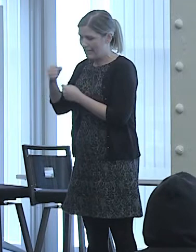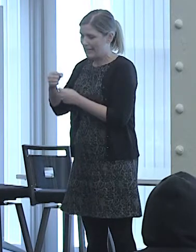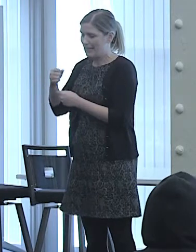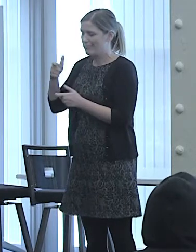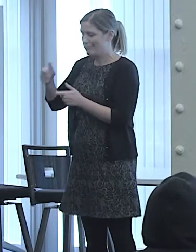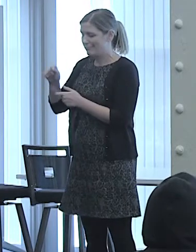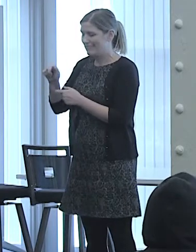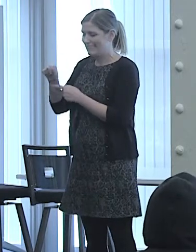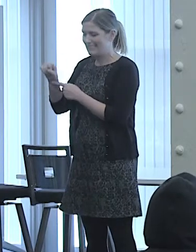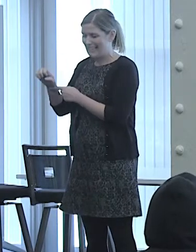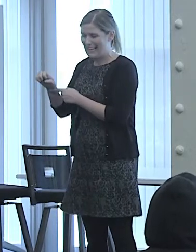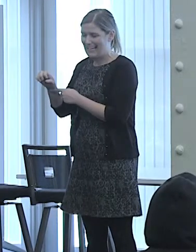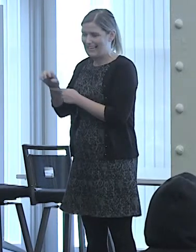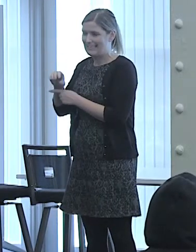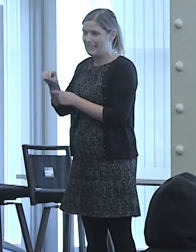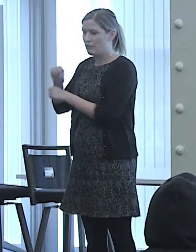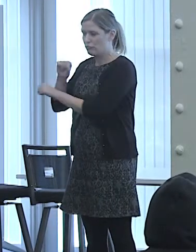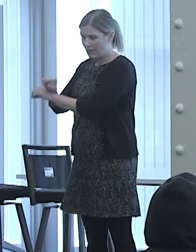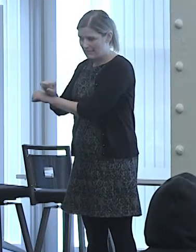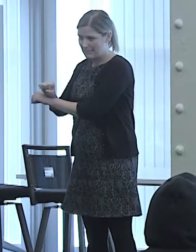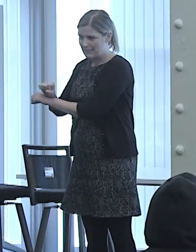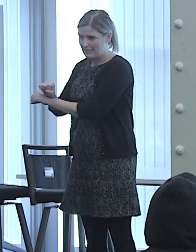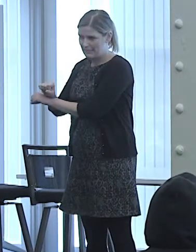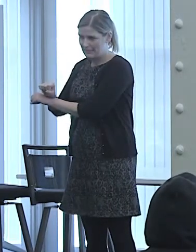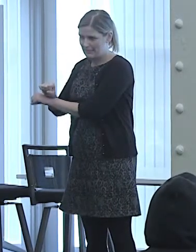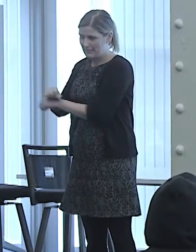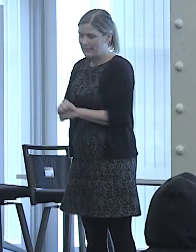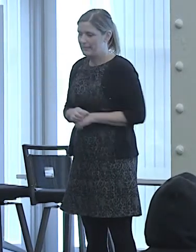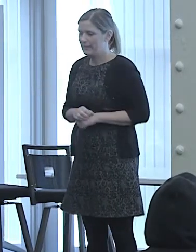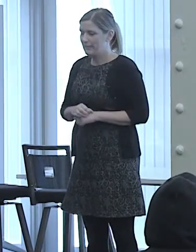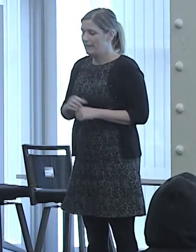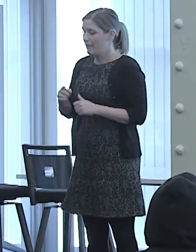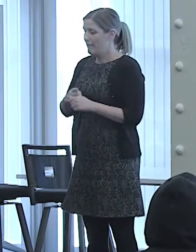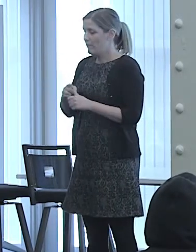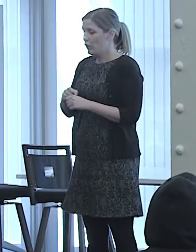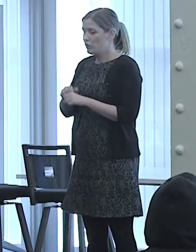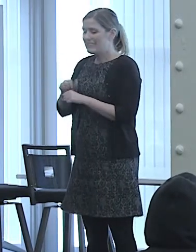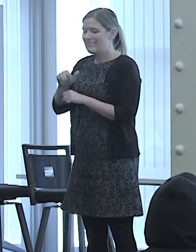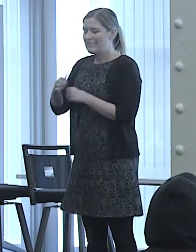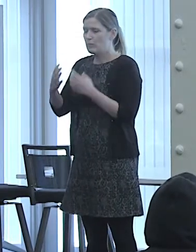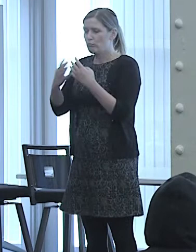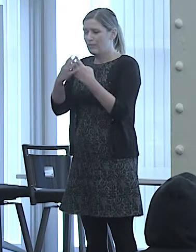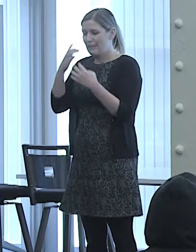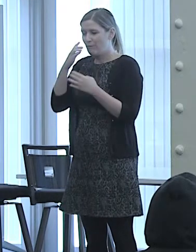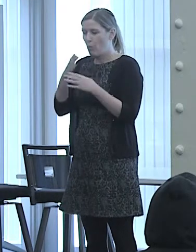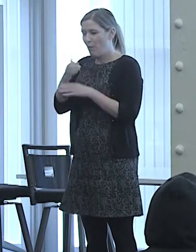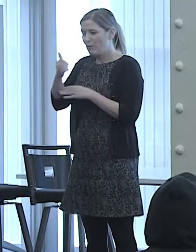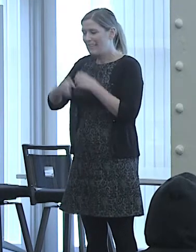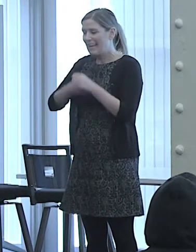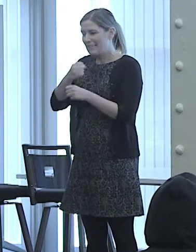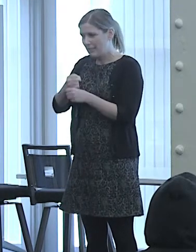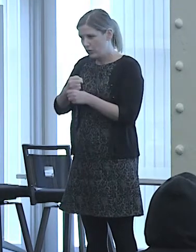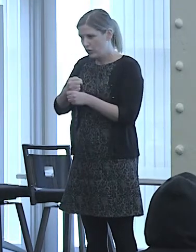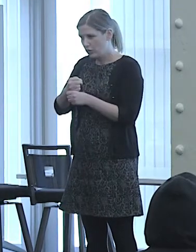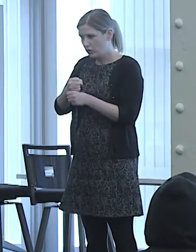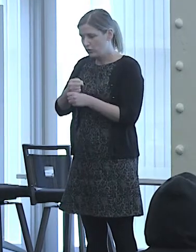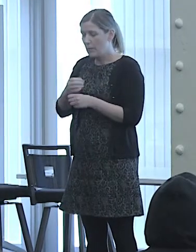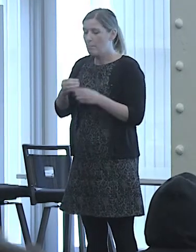he was charged with assaulting the police officer. He was initially sentenced to 10 and a half years in prison, he served several, most of it in solitary confinement,